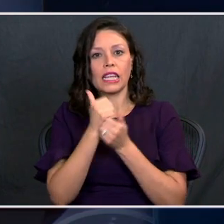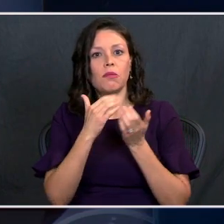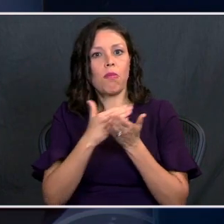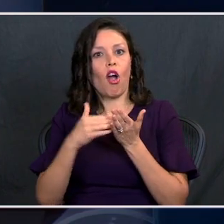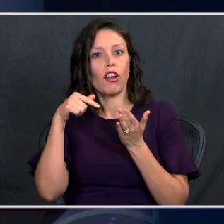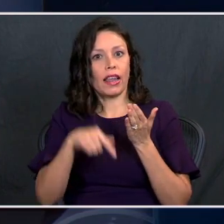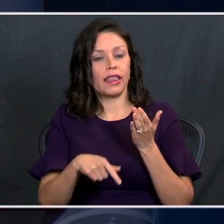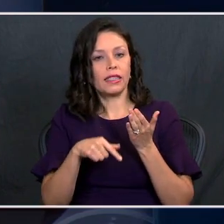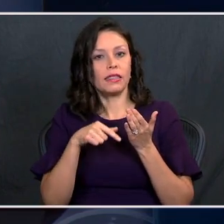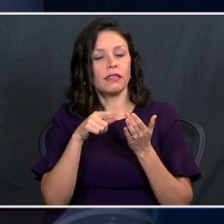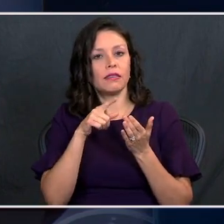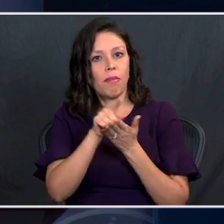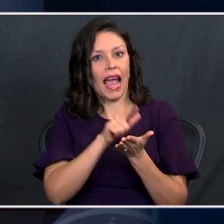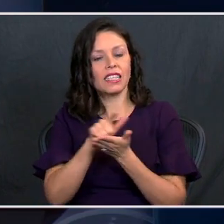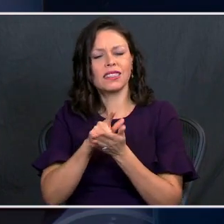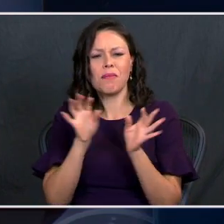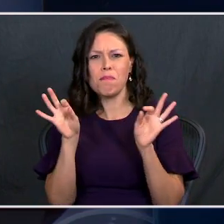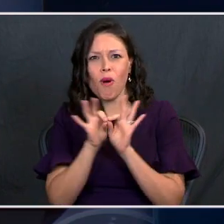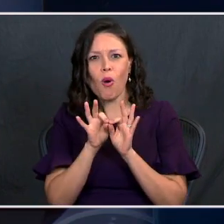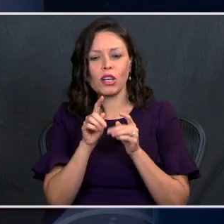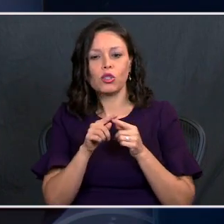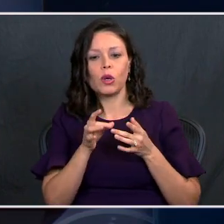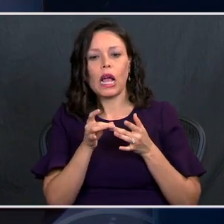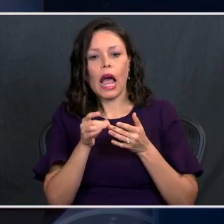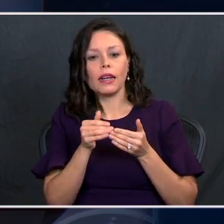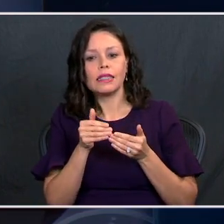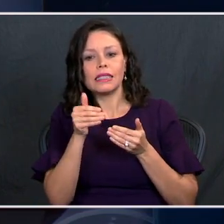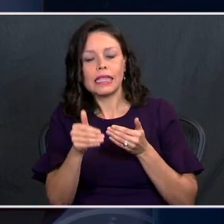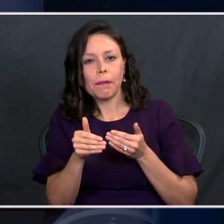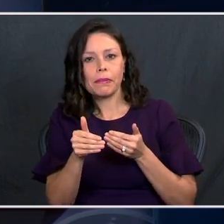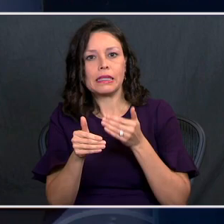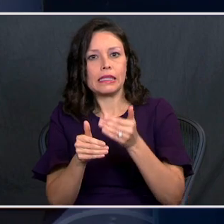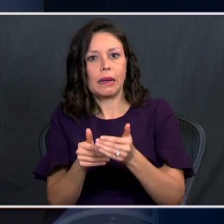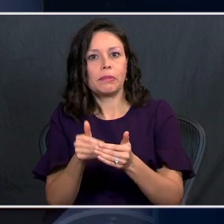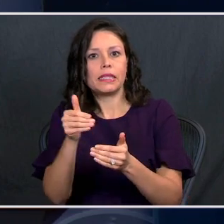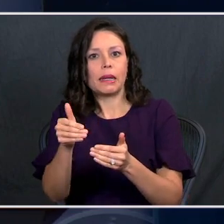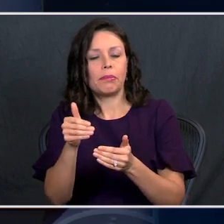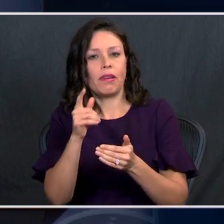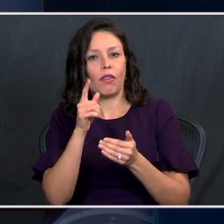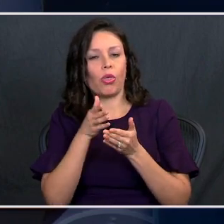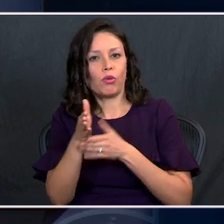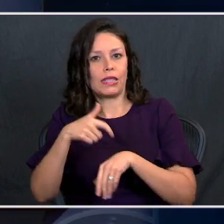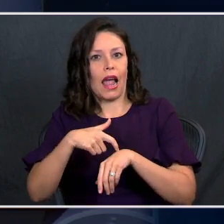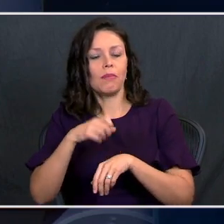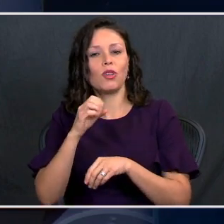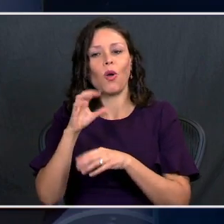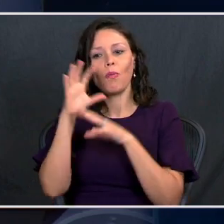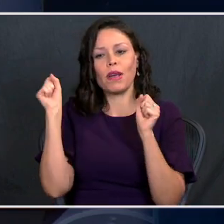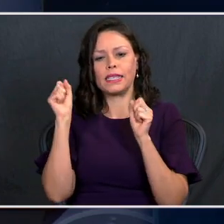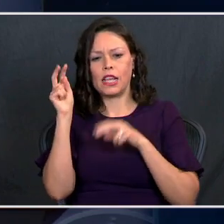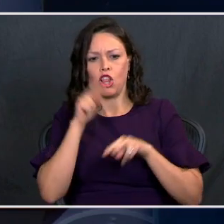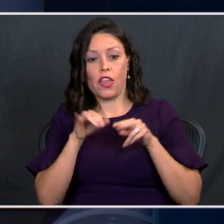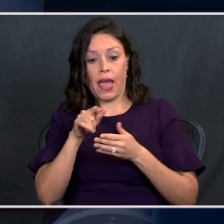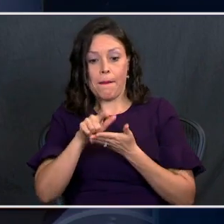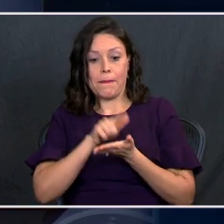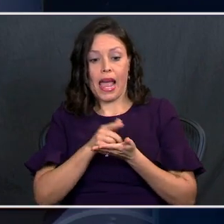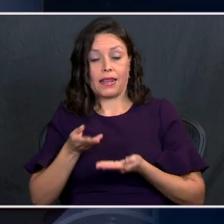is vital to get us through this period of time. So that's how the President looks at the package: that each of them are essential --